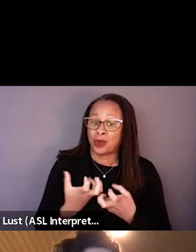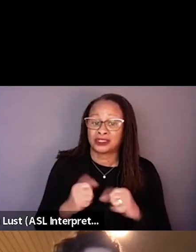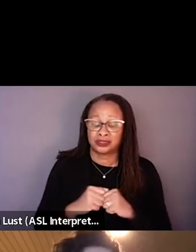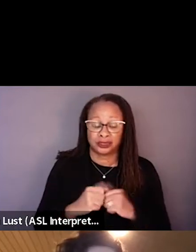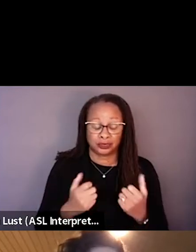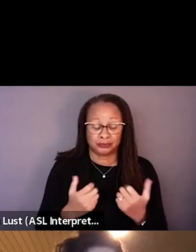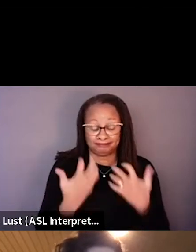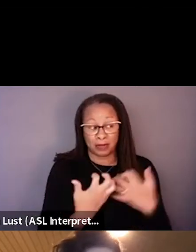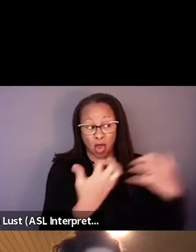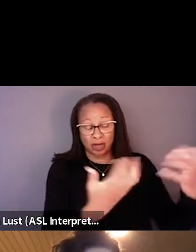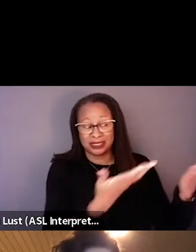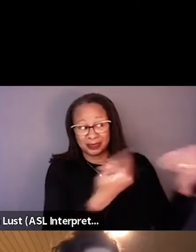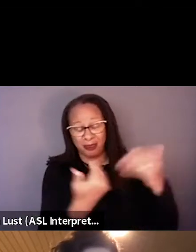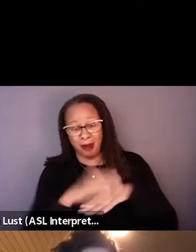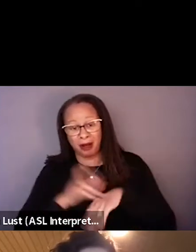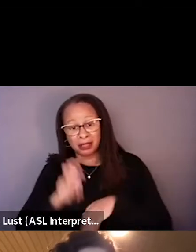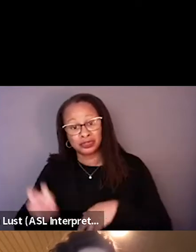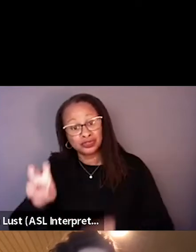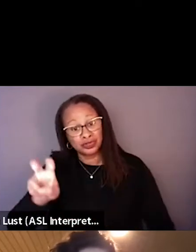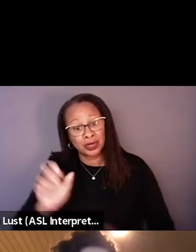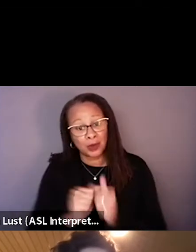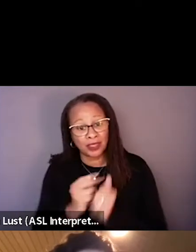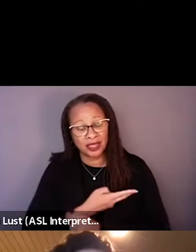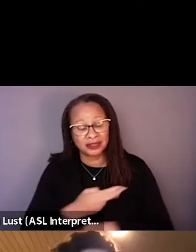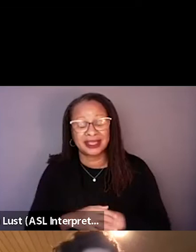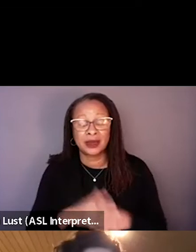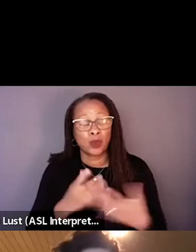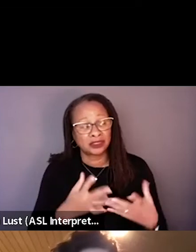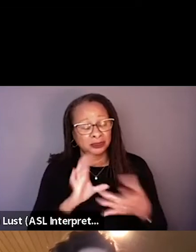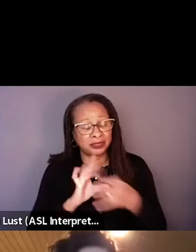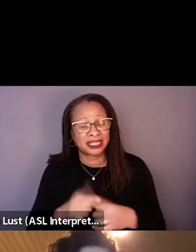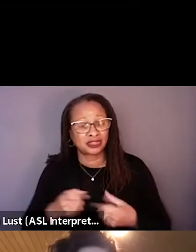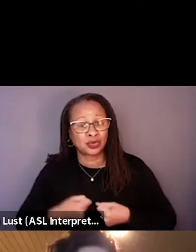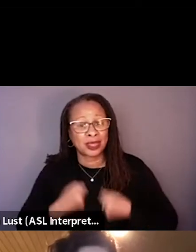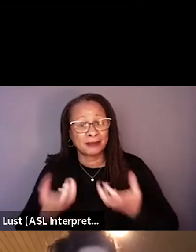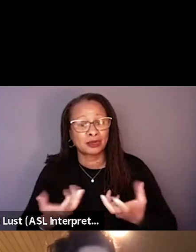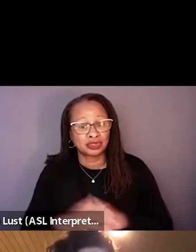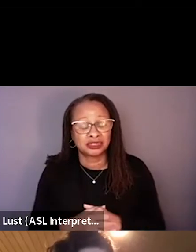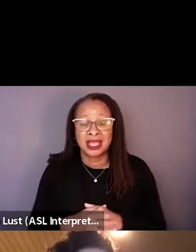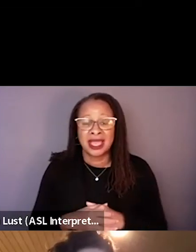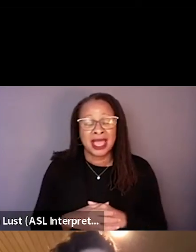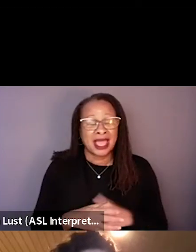on an emotional journey and we wanted to stray away from some of the typical tropes of documentary.